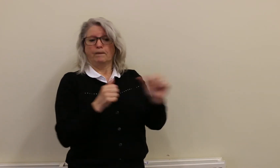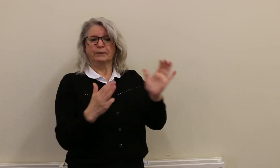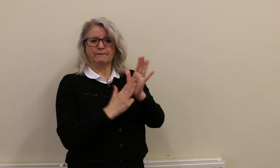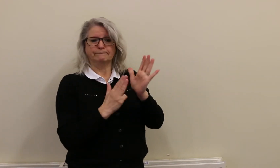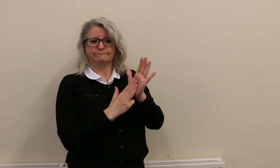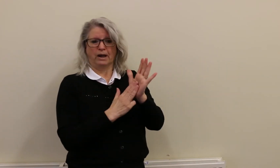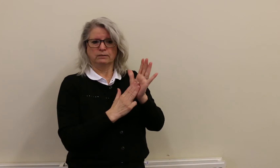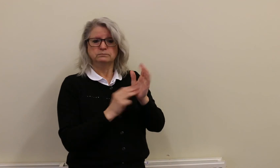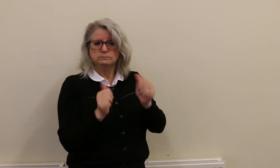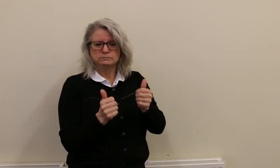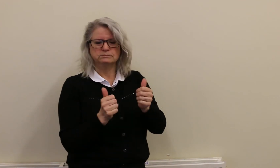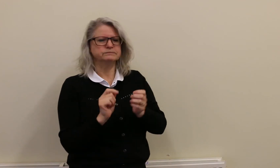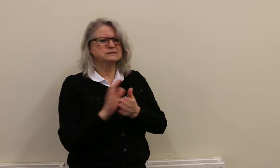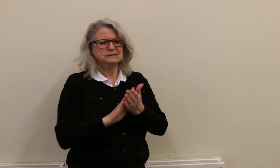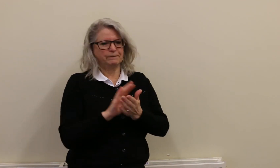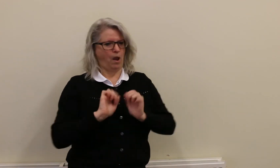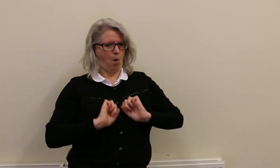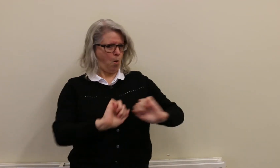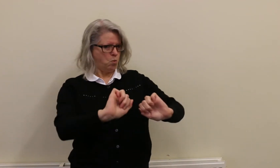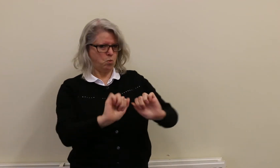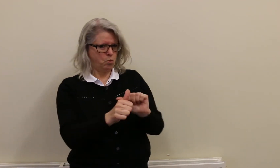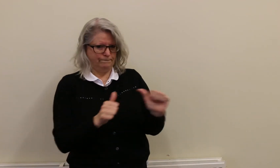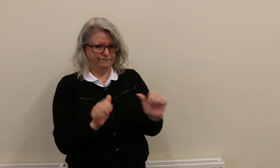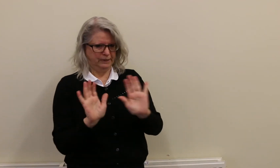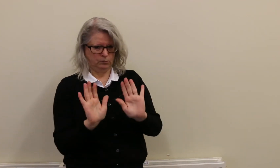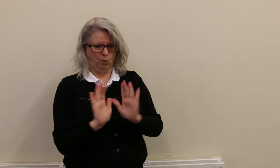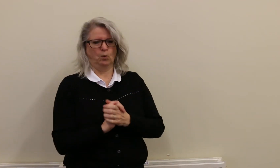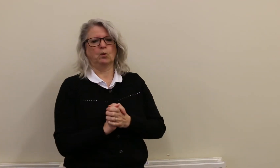But we do have company members, but they don't own the company.